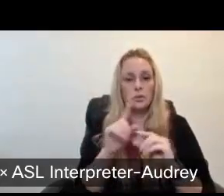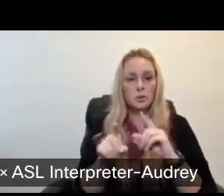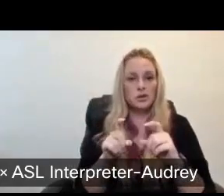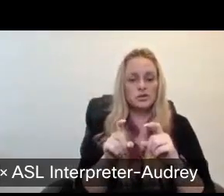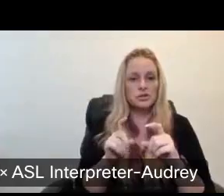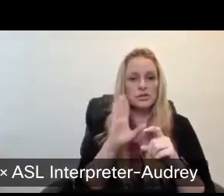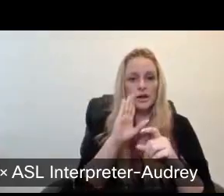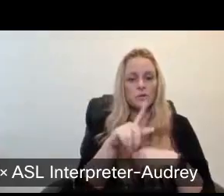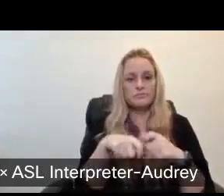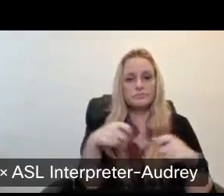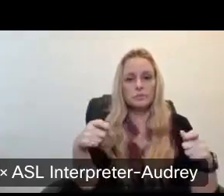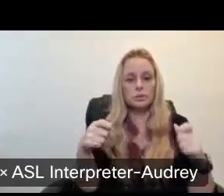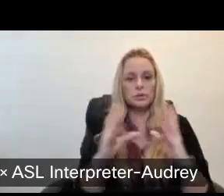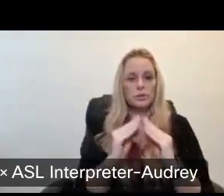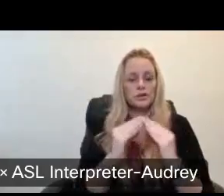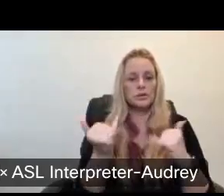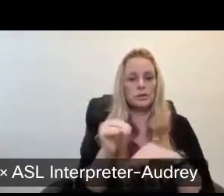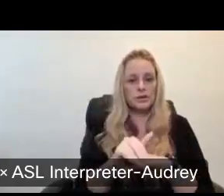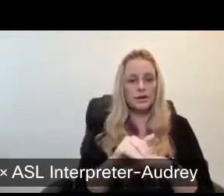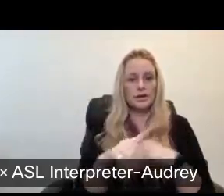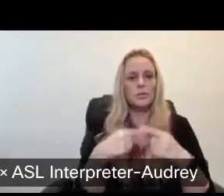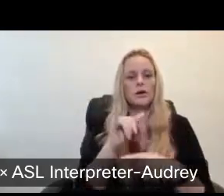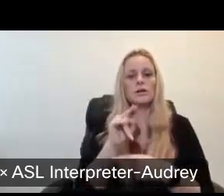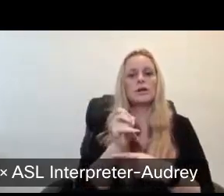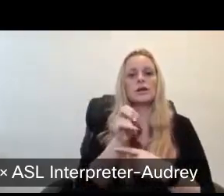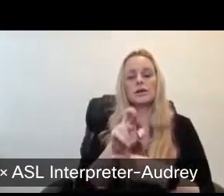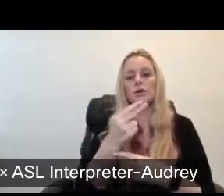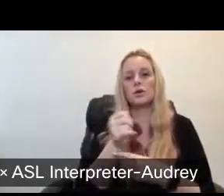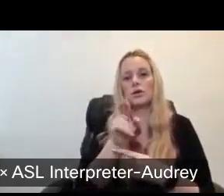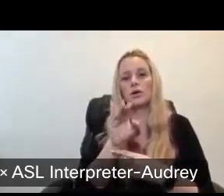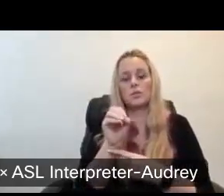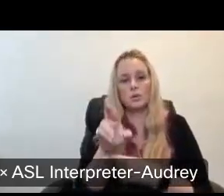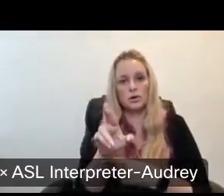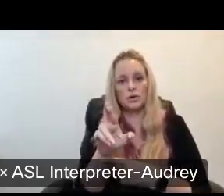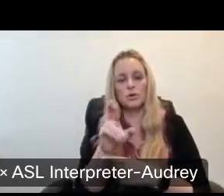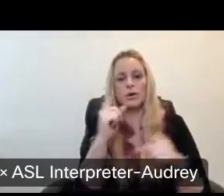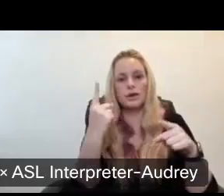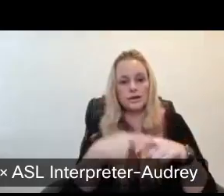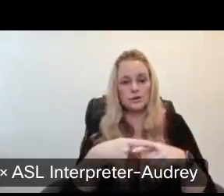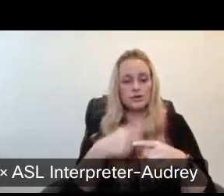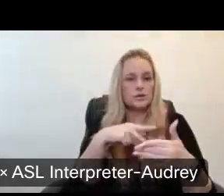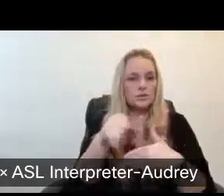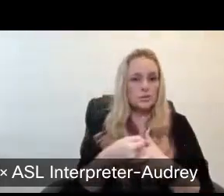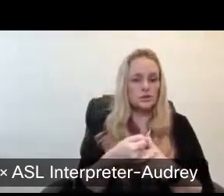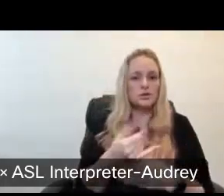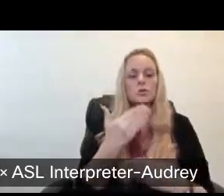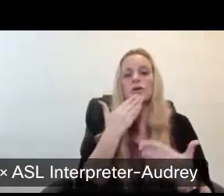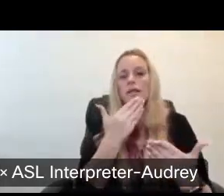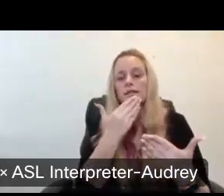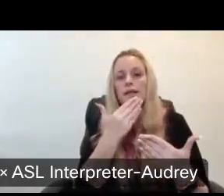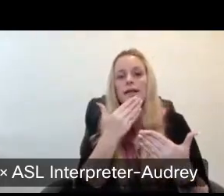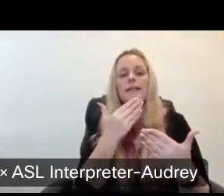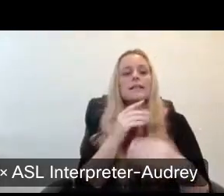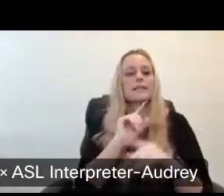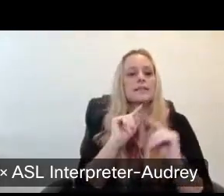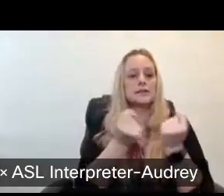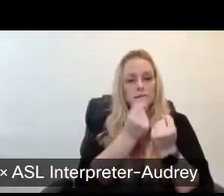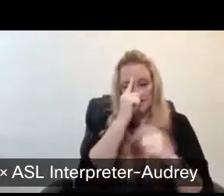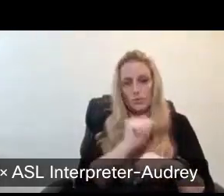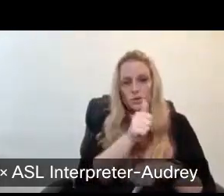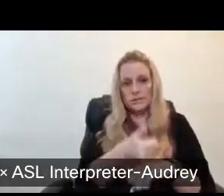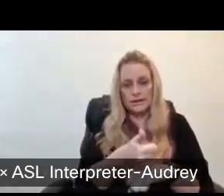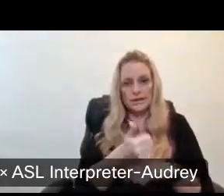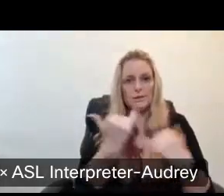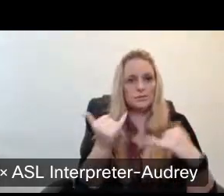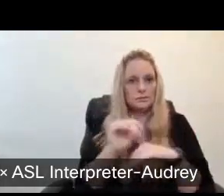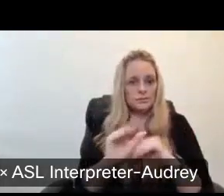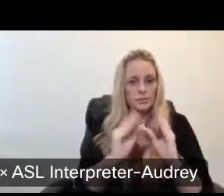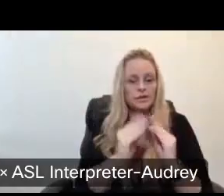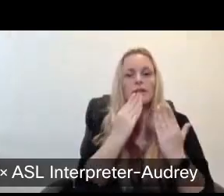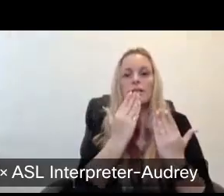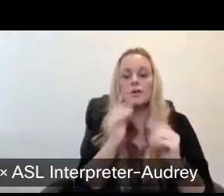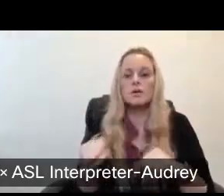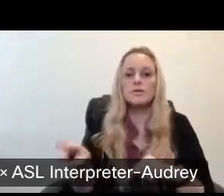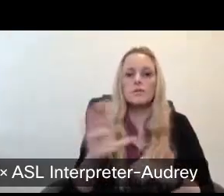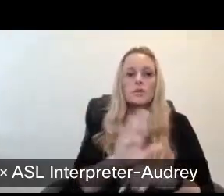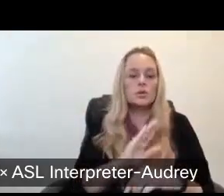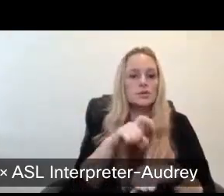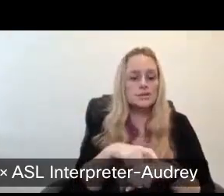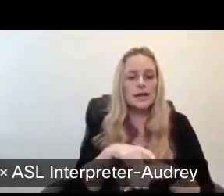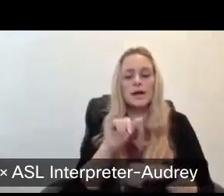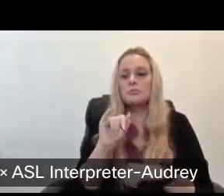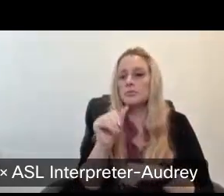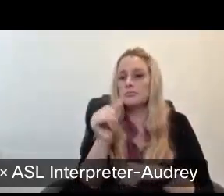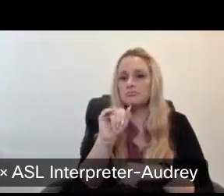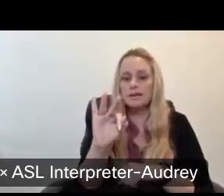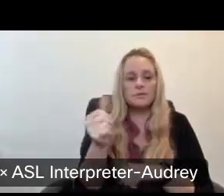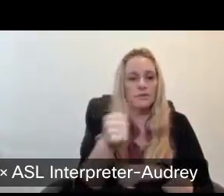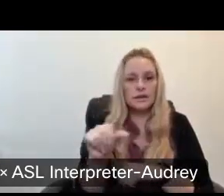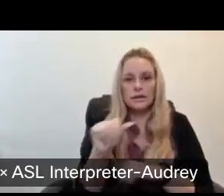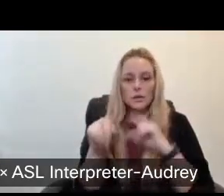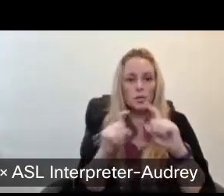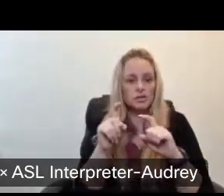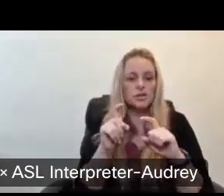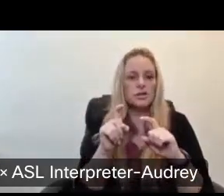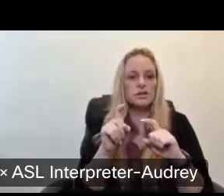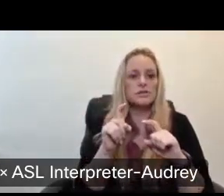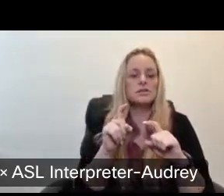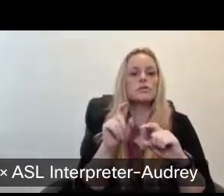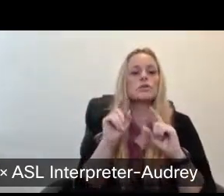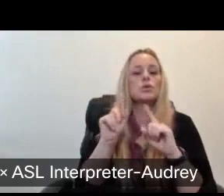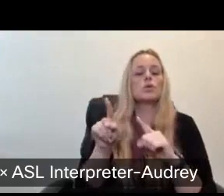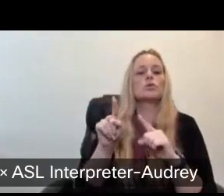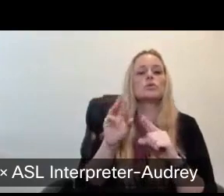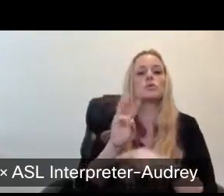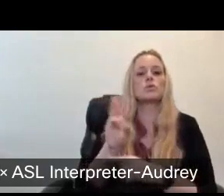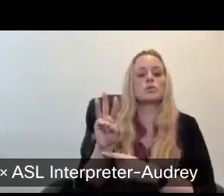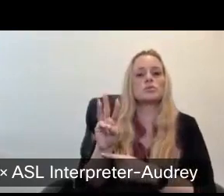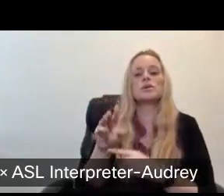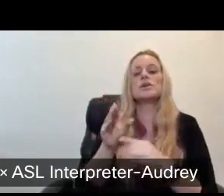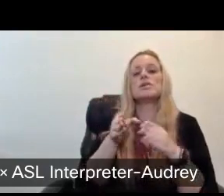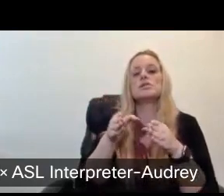Our meeting tonight regarding the Anna Harbor intersection improvement project. I just want to thank the liaison team for setting this up. Thank you all for your time. And again, any other questions from tonight, the streets of baltimore.com/inner Harbor?